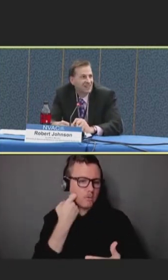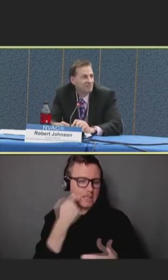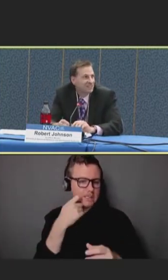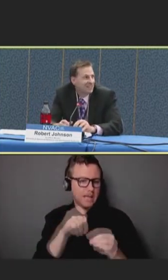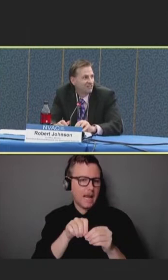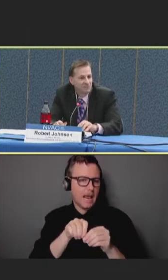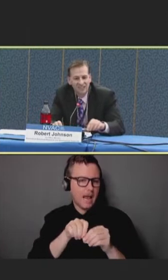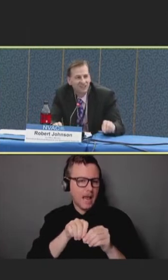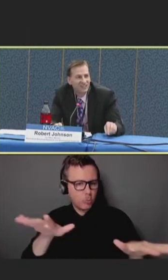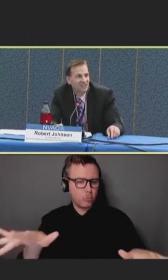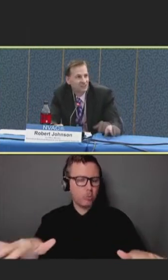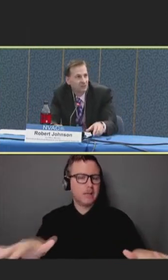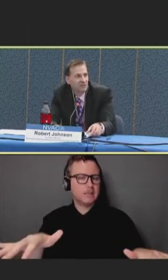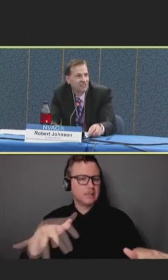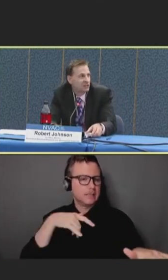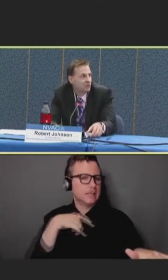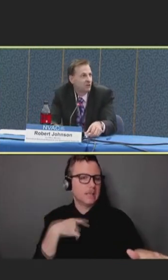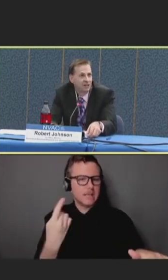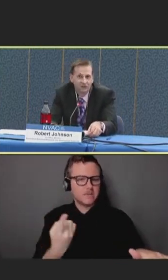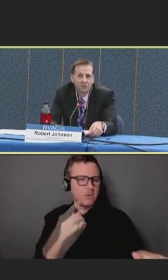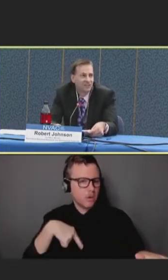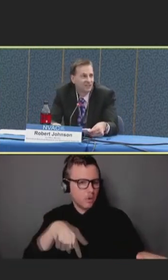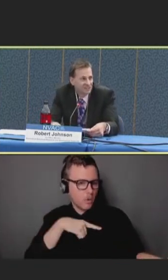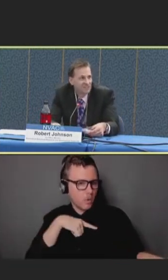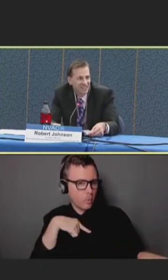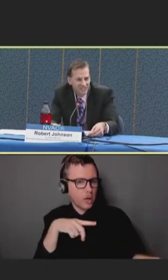that's on everybody's radar and something we continue to work on with our partners. Thank you.